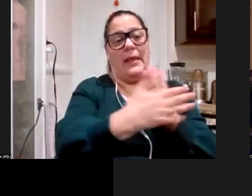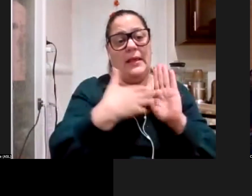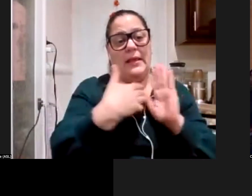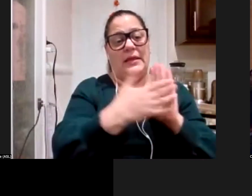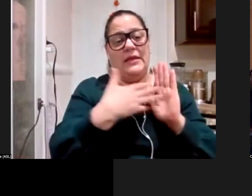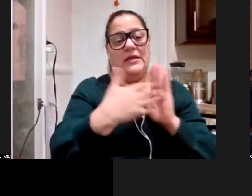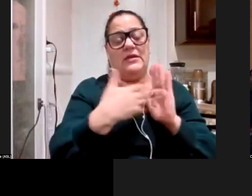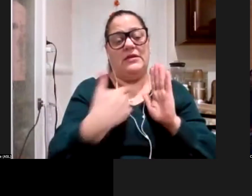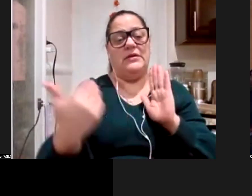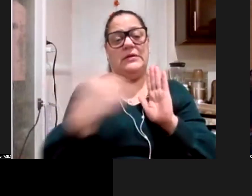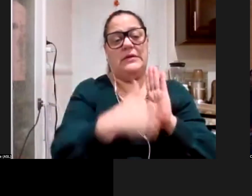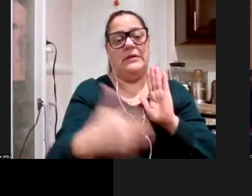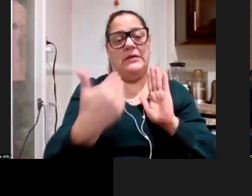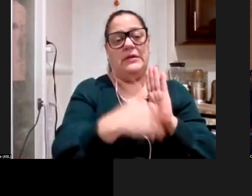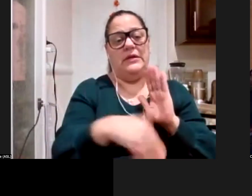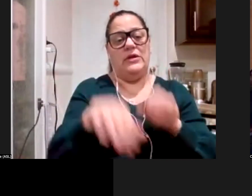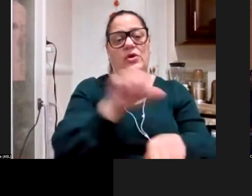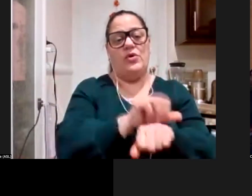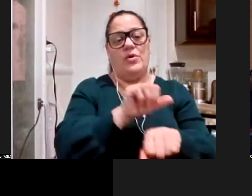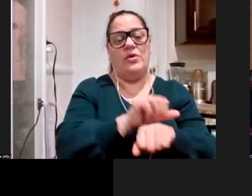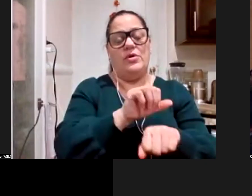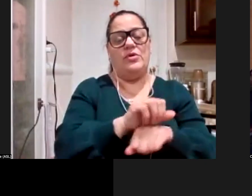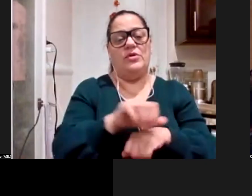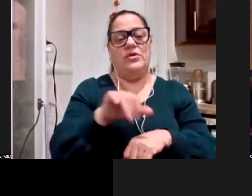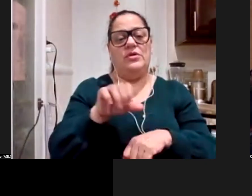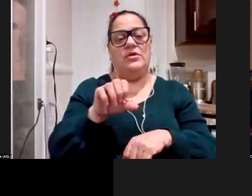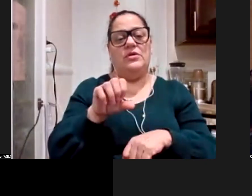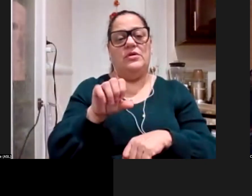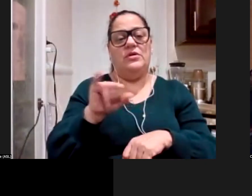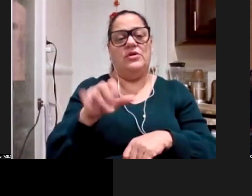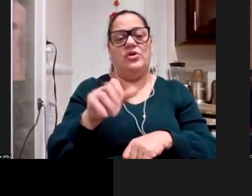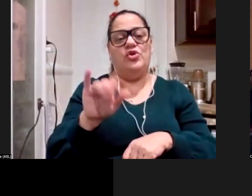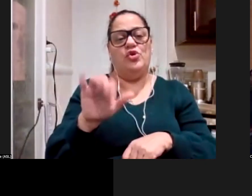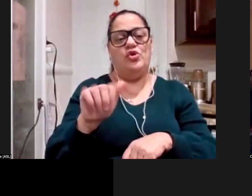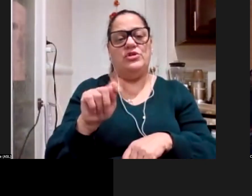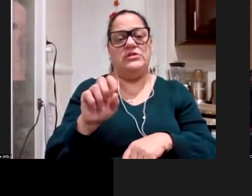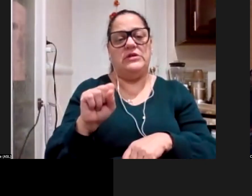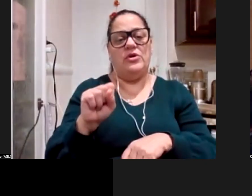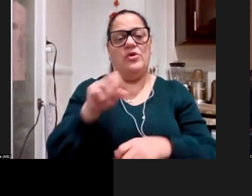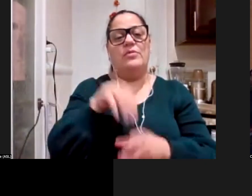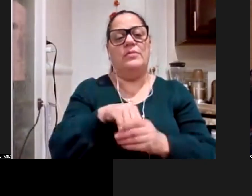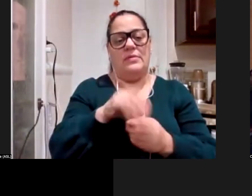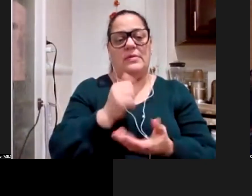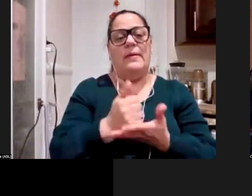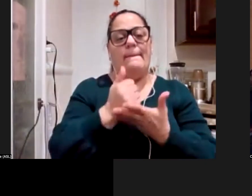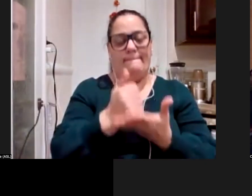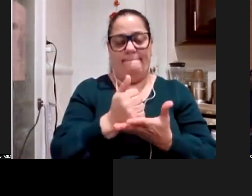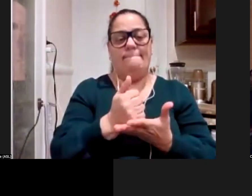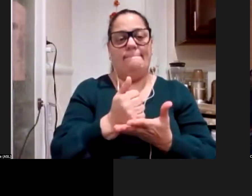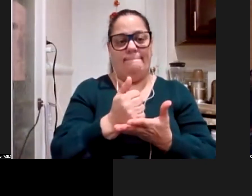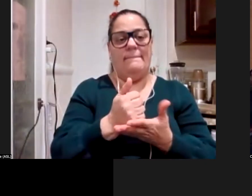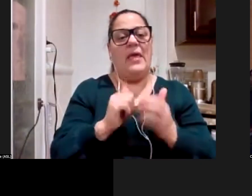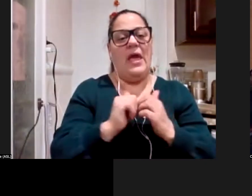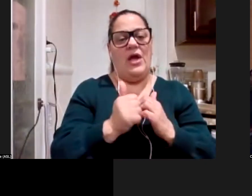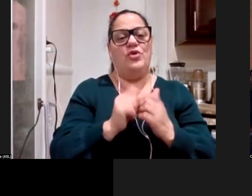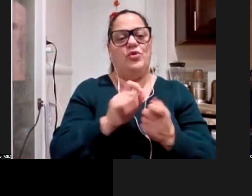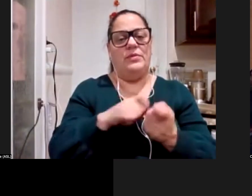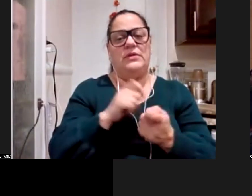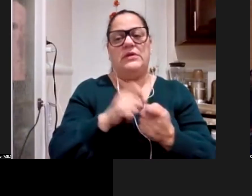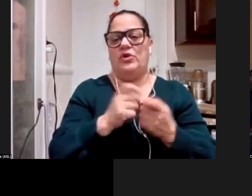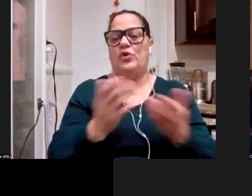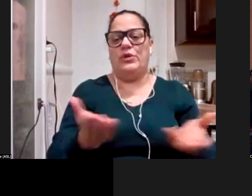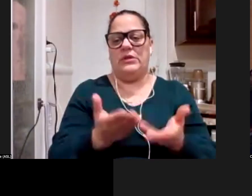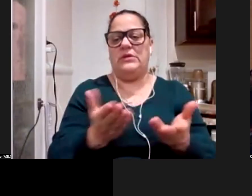it. Uh Yoshiko came and visited decided, you know, had helped us decide how to do certain things. Uh